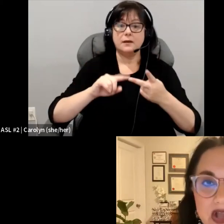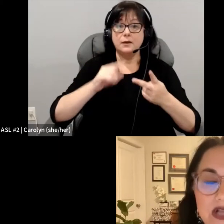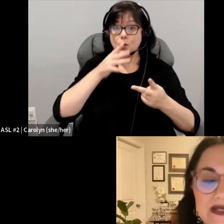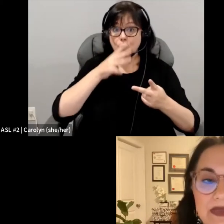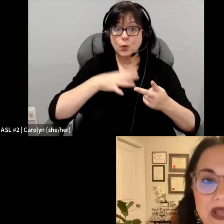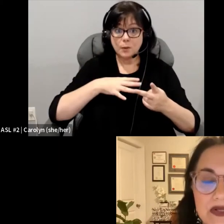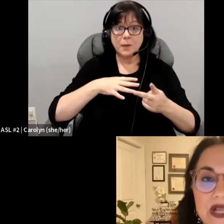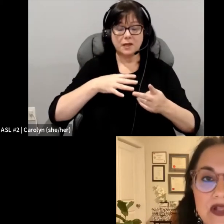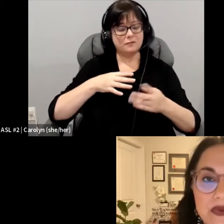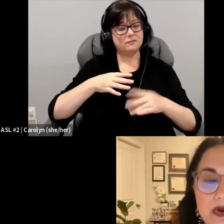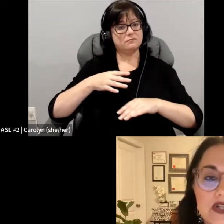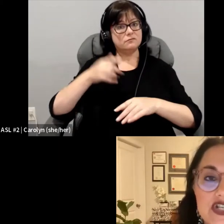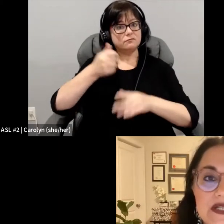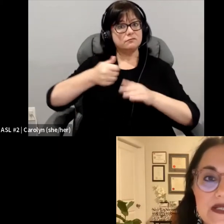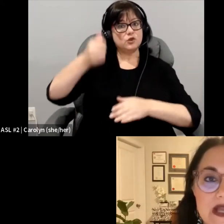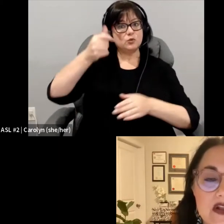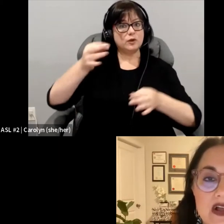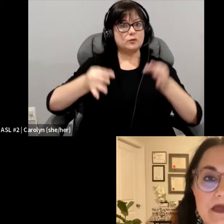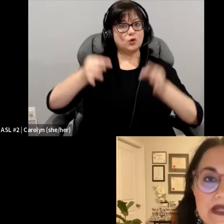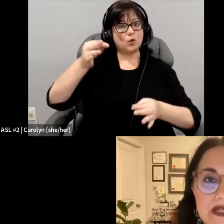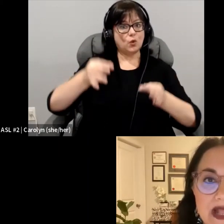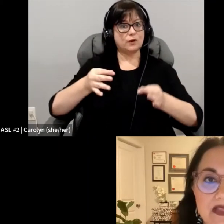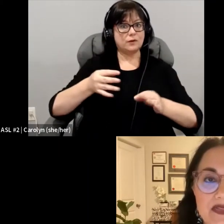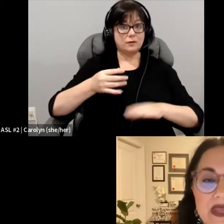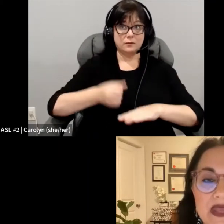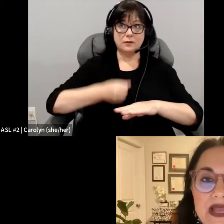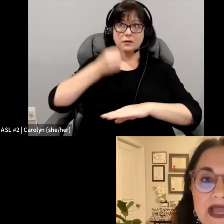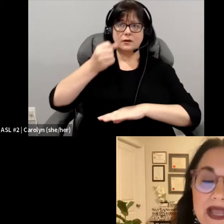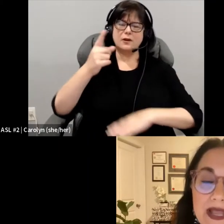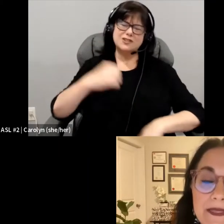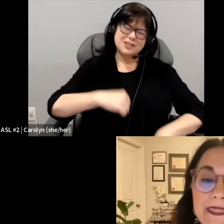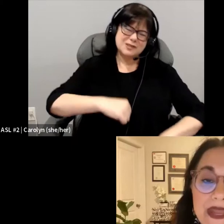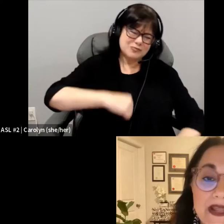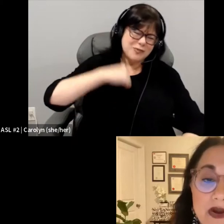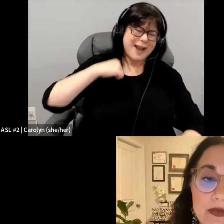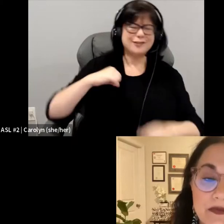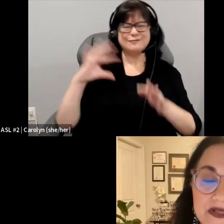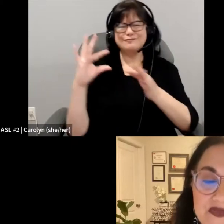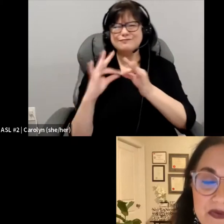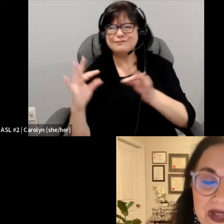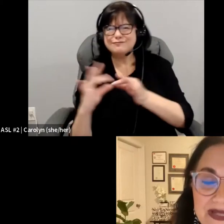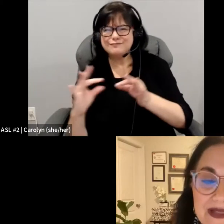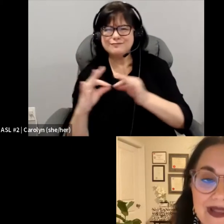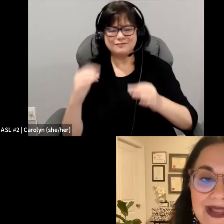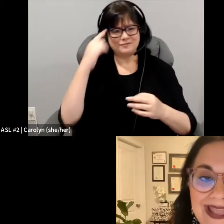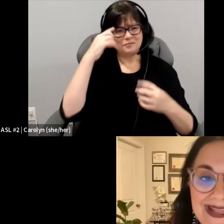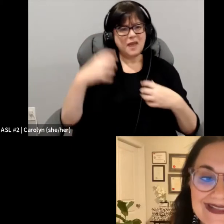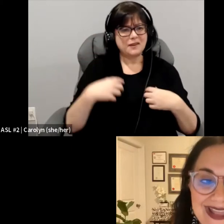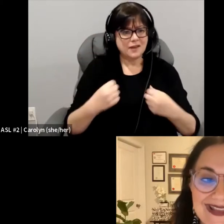TALKS ABOUT THE WORK SHE HAS DONE ON MENTAL HEALTH. I HOPE IT WAS FOR THE RIGHT SIDE. I CAN'T SAY.